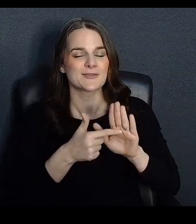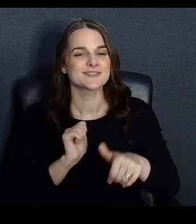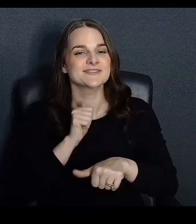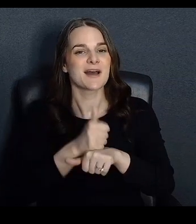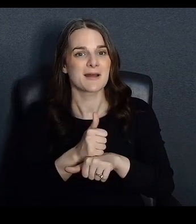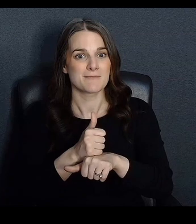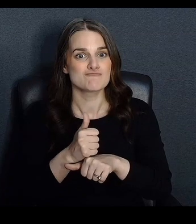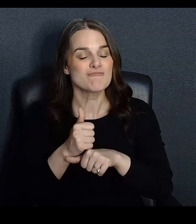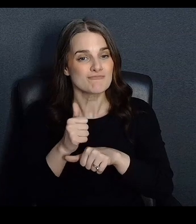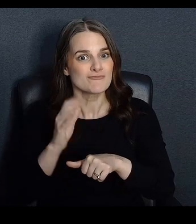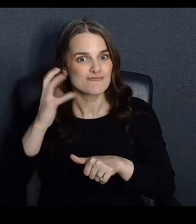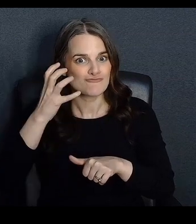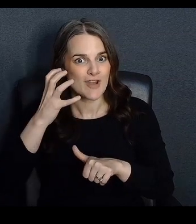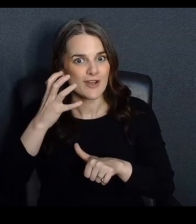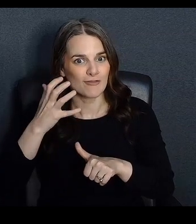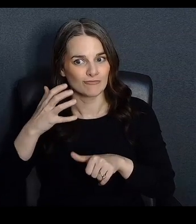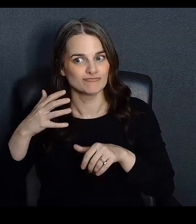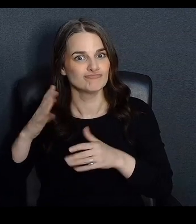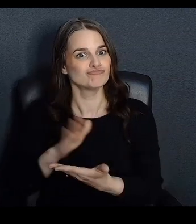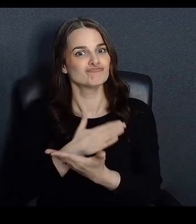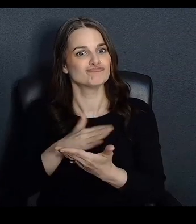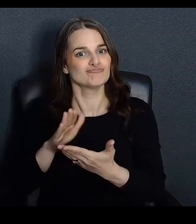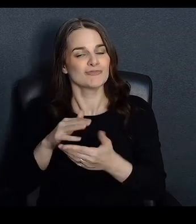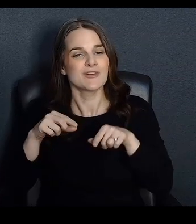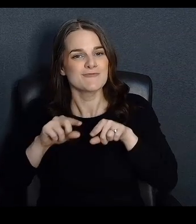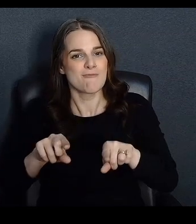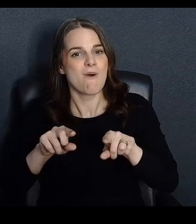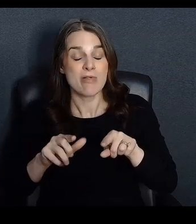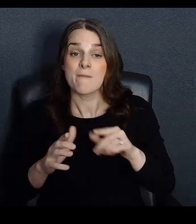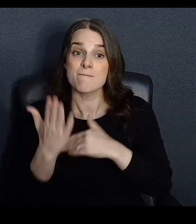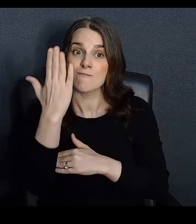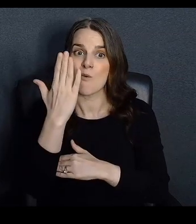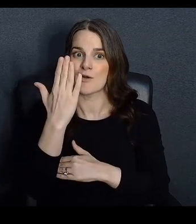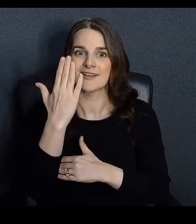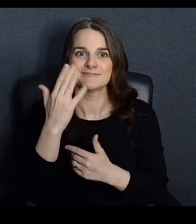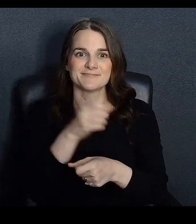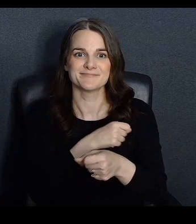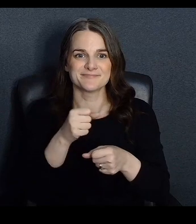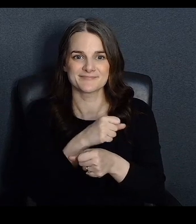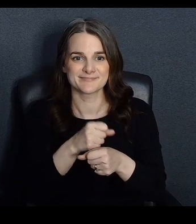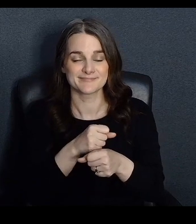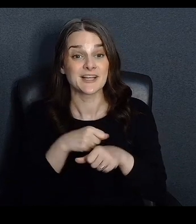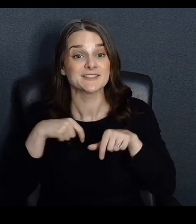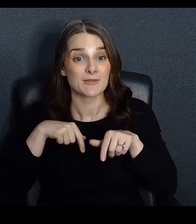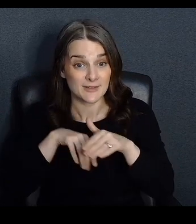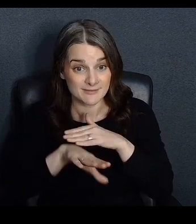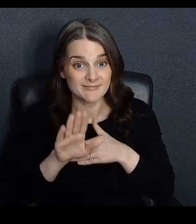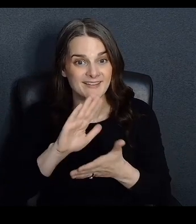for playing the radio with their morning coffee. And they want to be able to tap the tag in their kitchen and have it do the work of opening